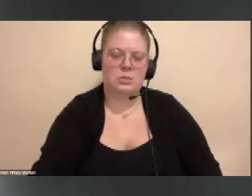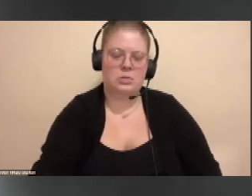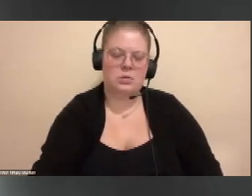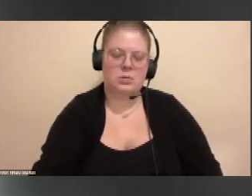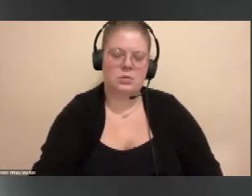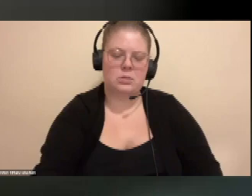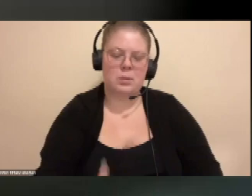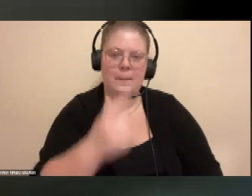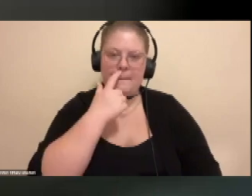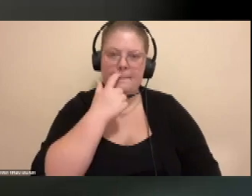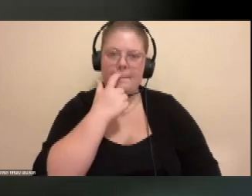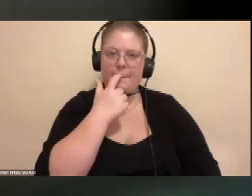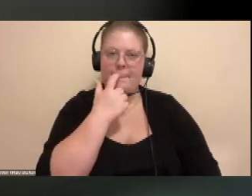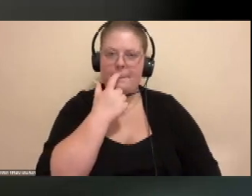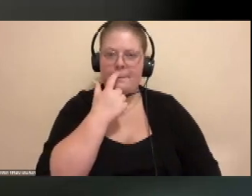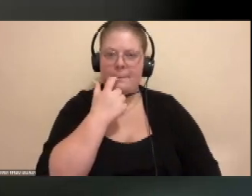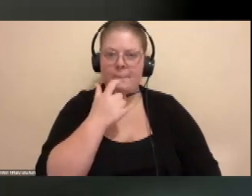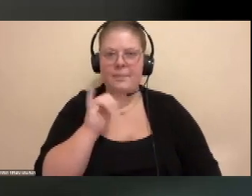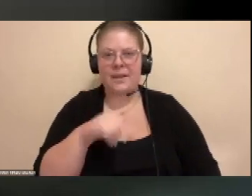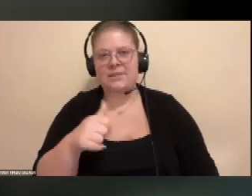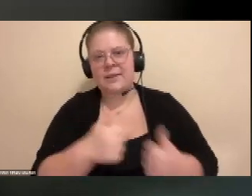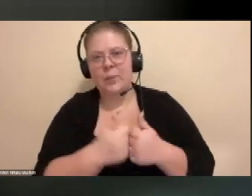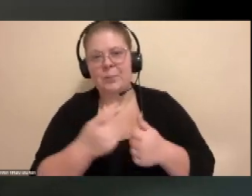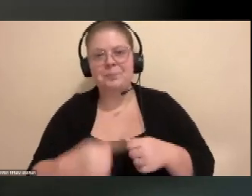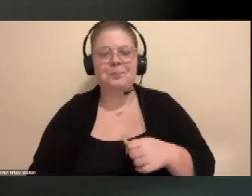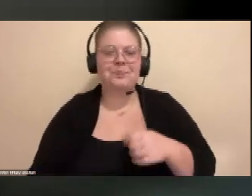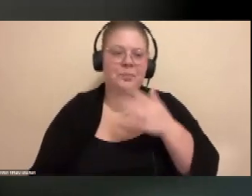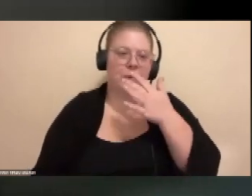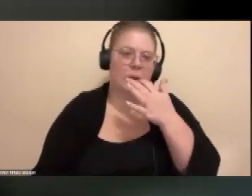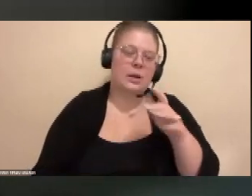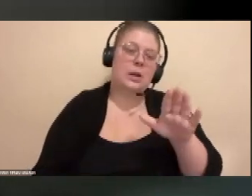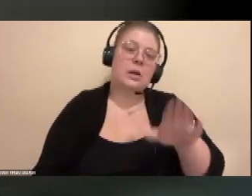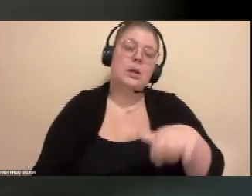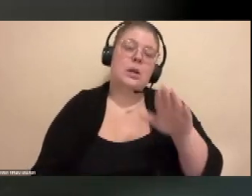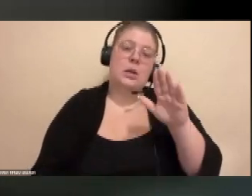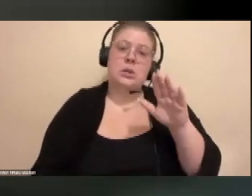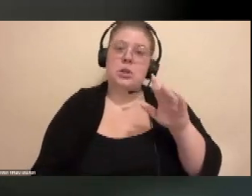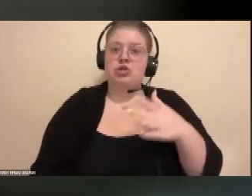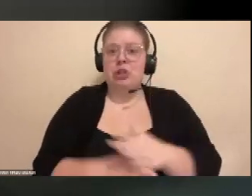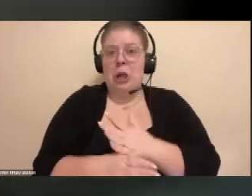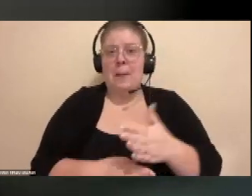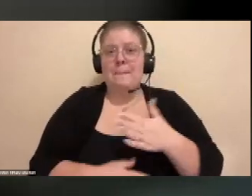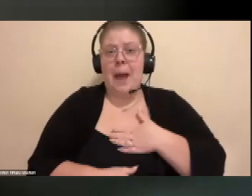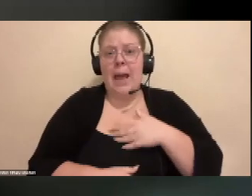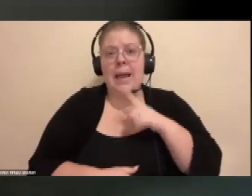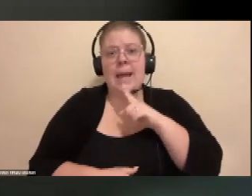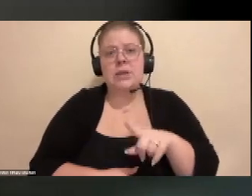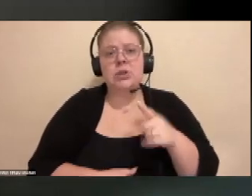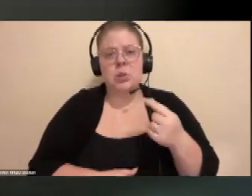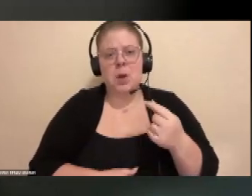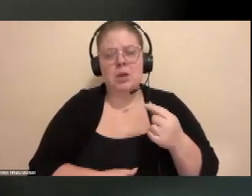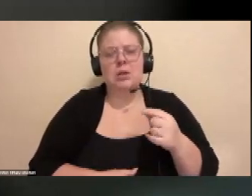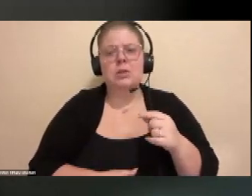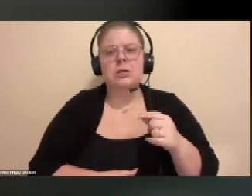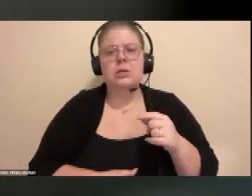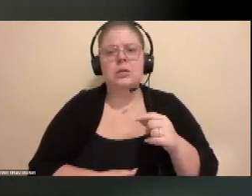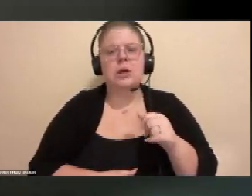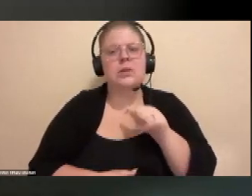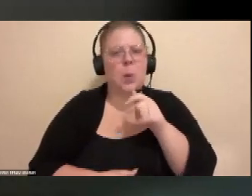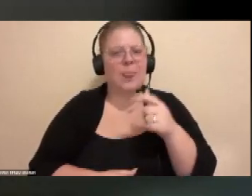I can just share my answer to that question and that would be I don't think that there's a single question,